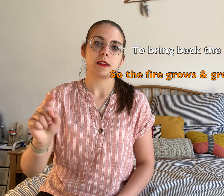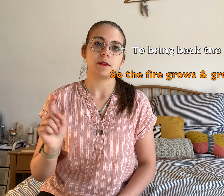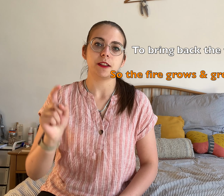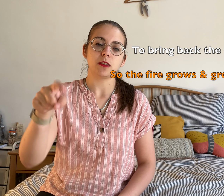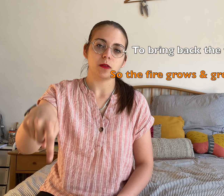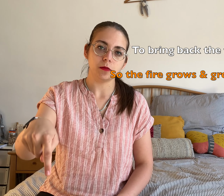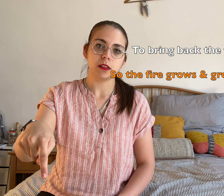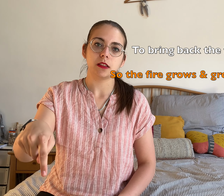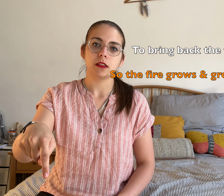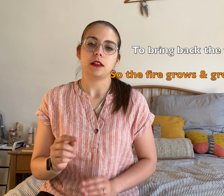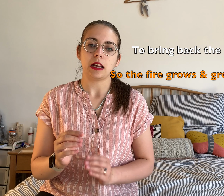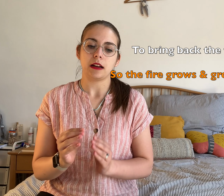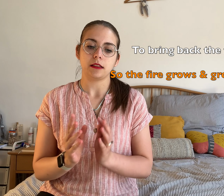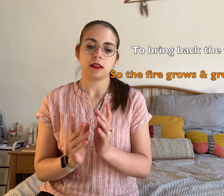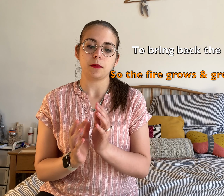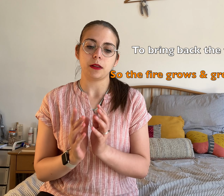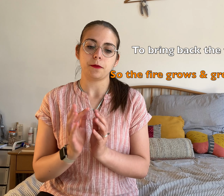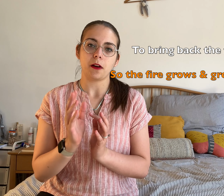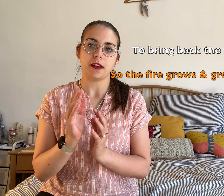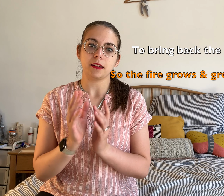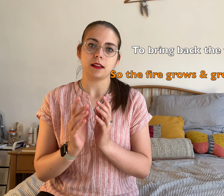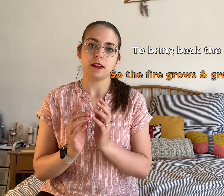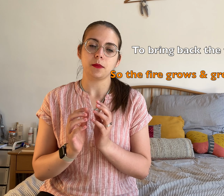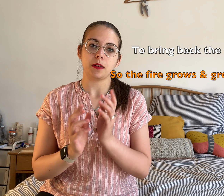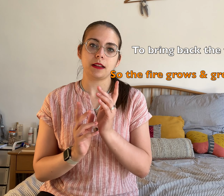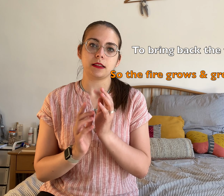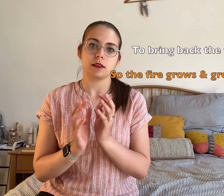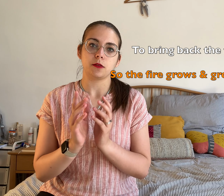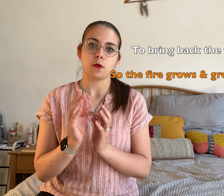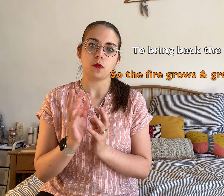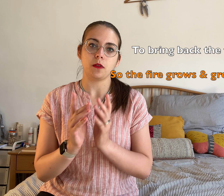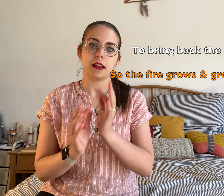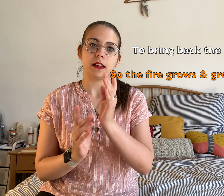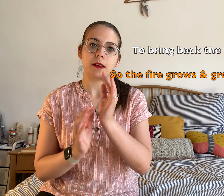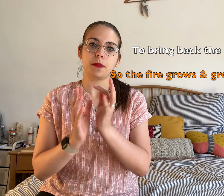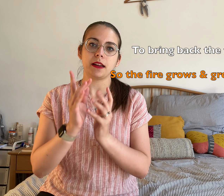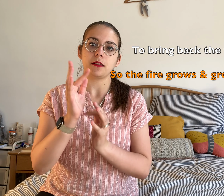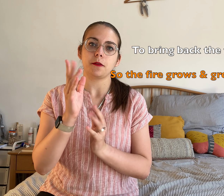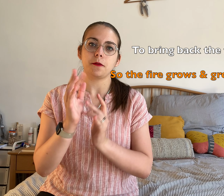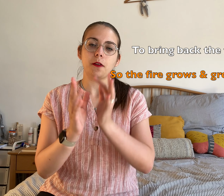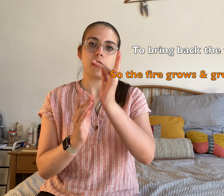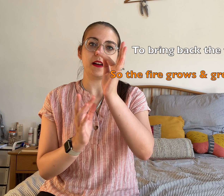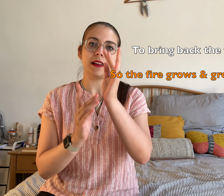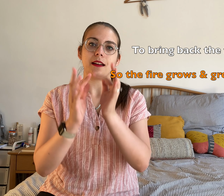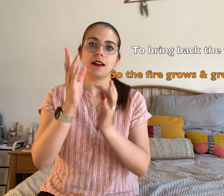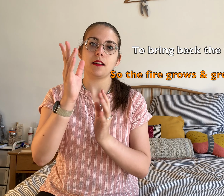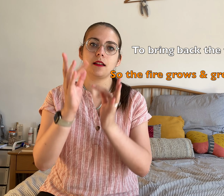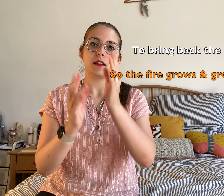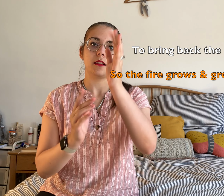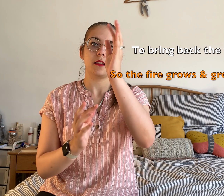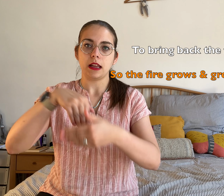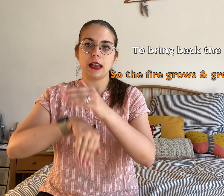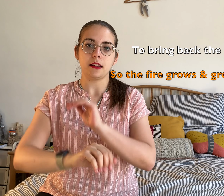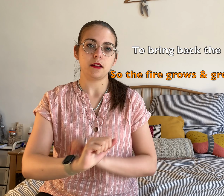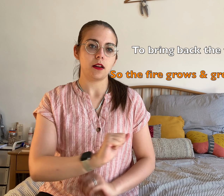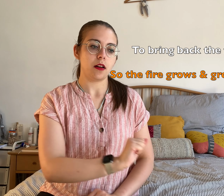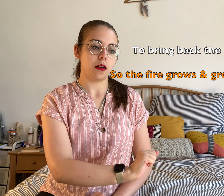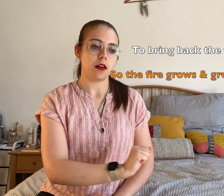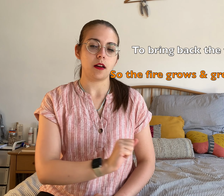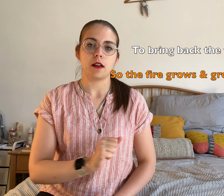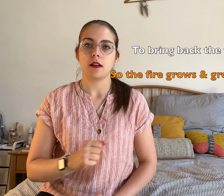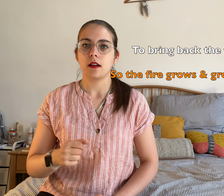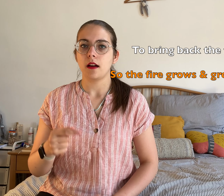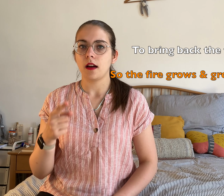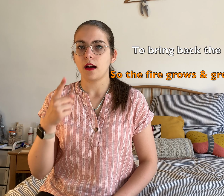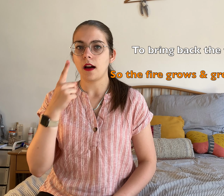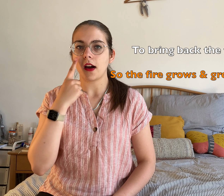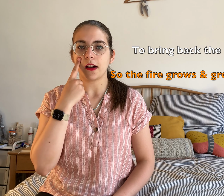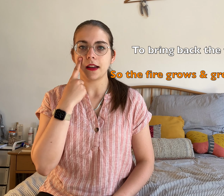the result". I start with the "fire" sign but I start small and get bigger. "The fire in her eyes.